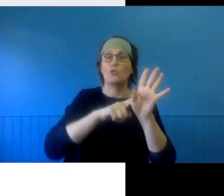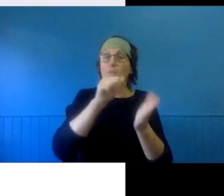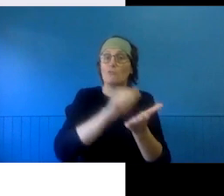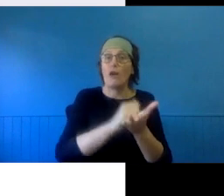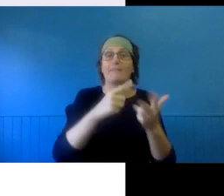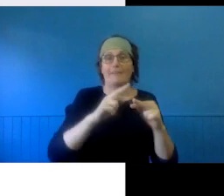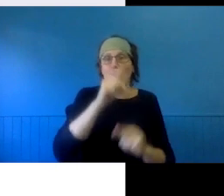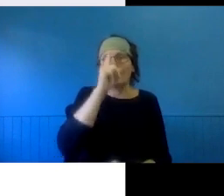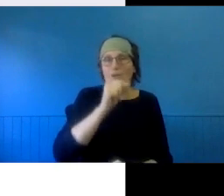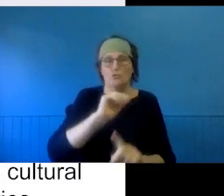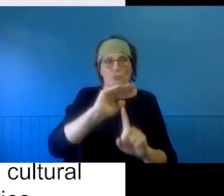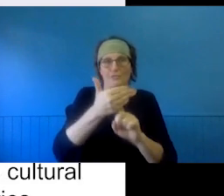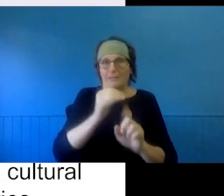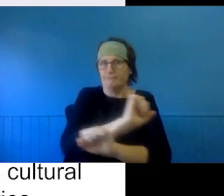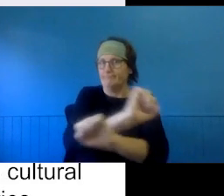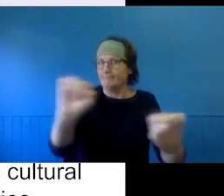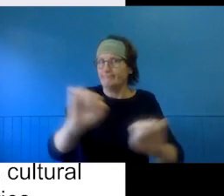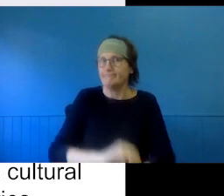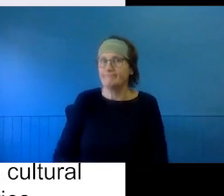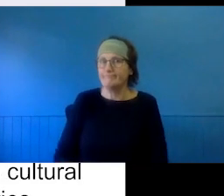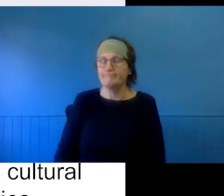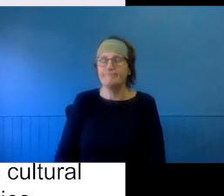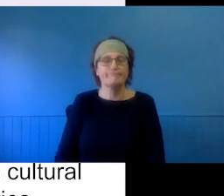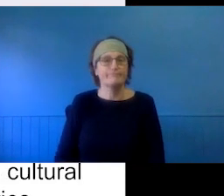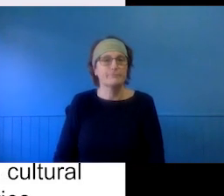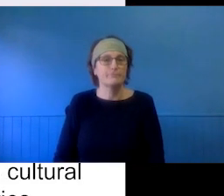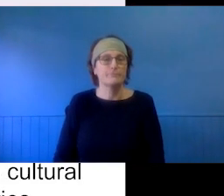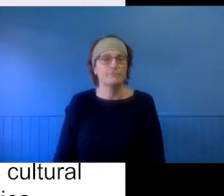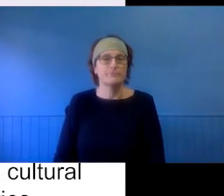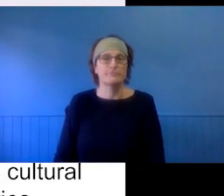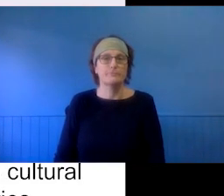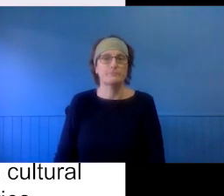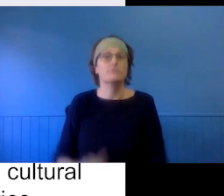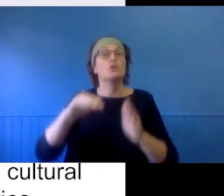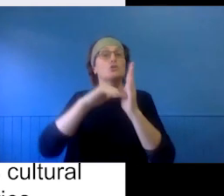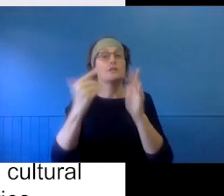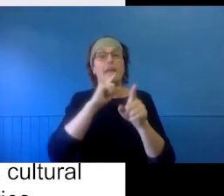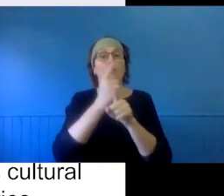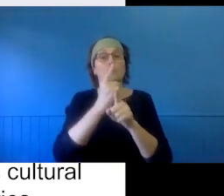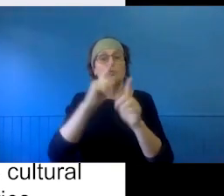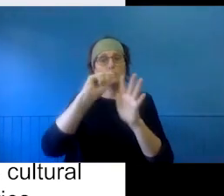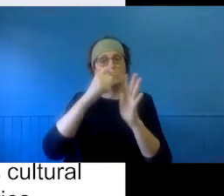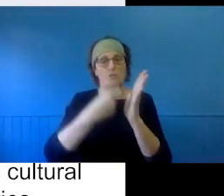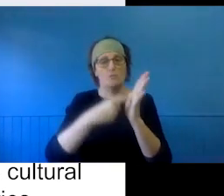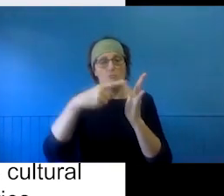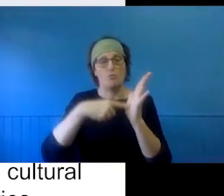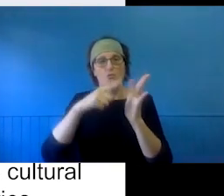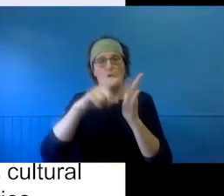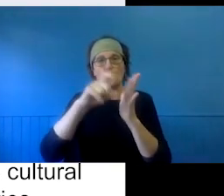rights. Now I'm going to talk at protocols because protocols are a